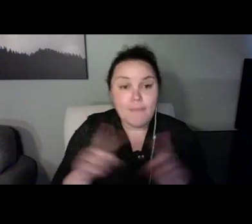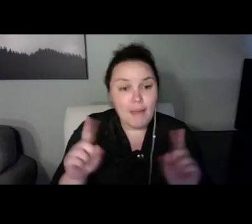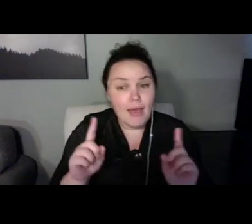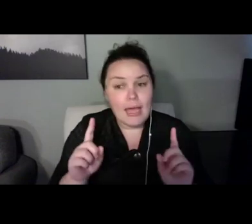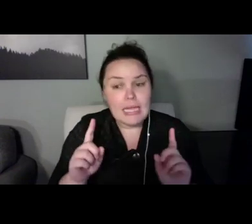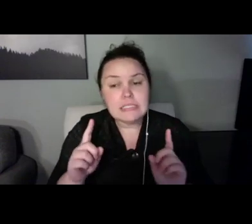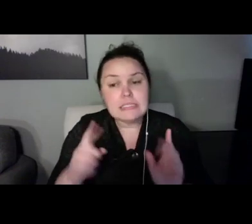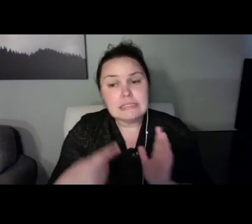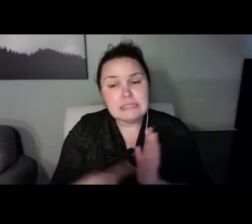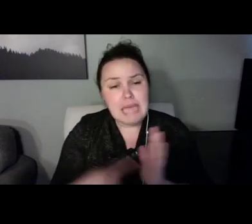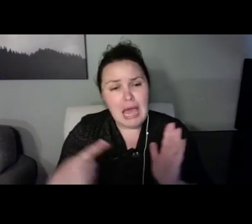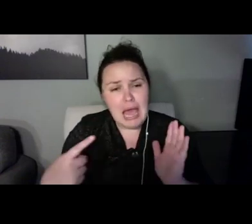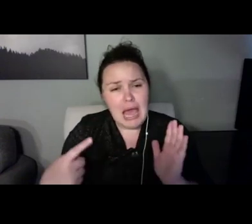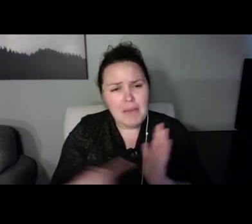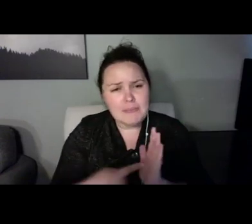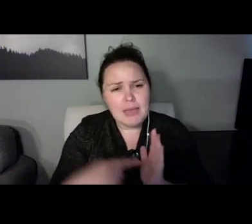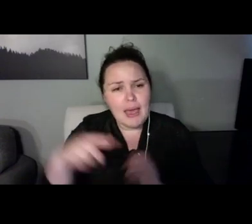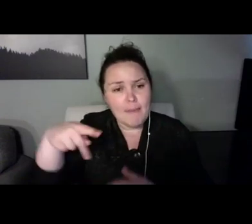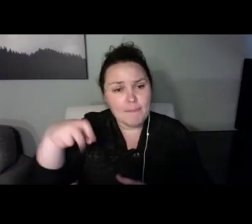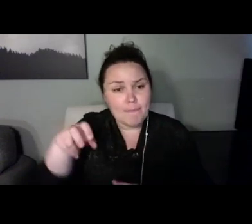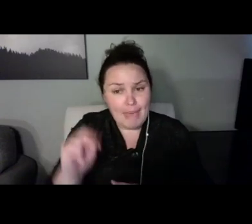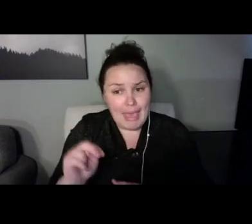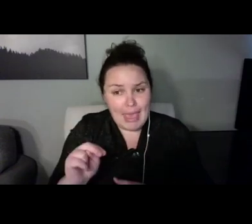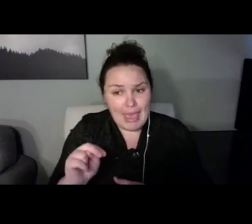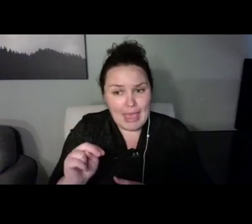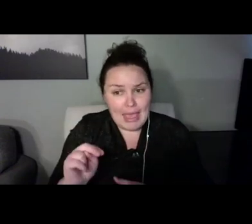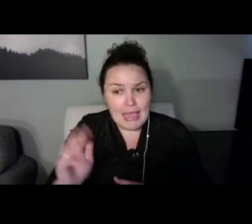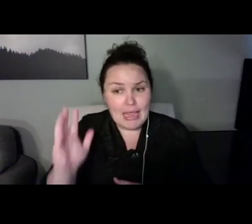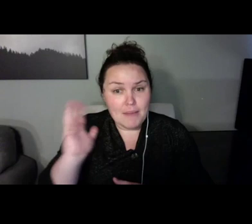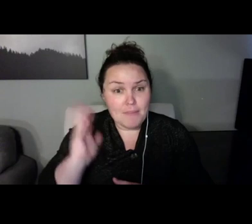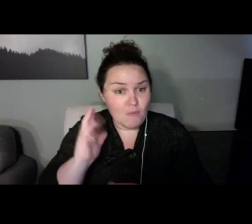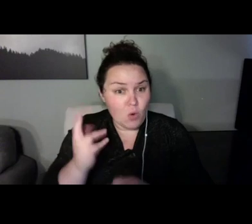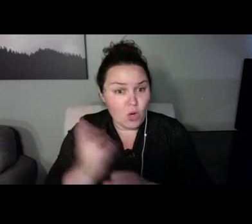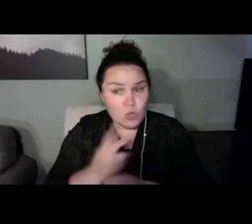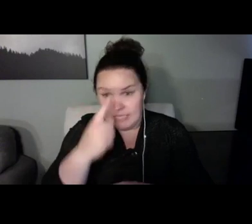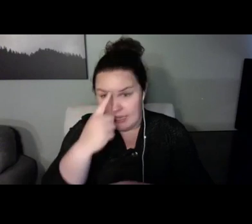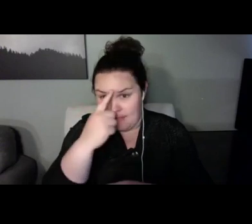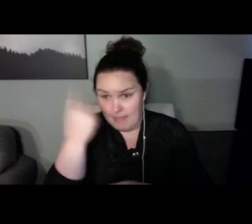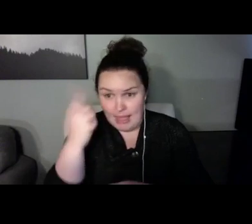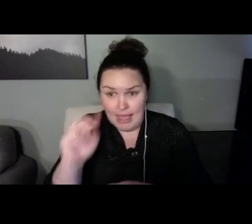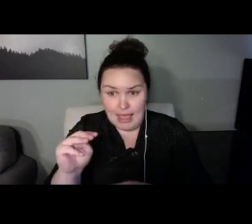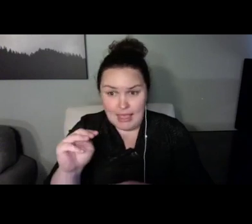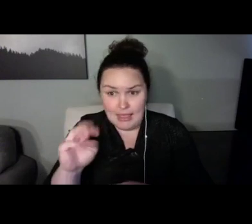But I do use sometimes I use pen. I used to use black markers, which is when I was really little.